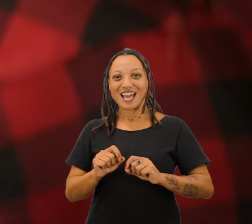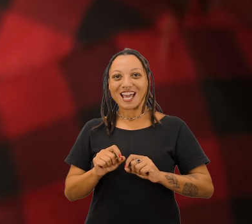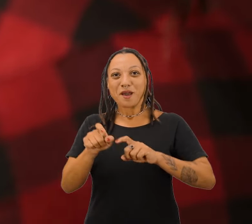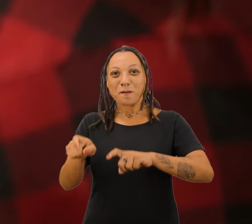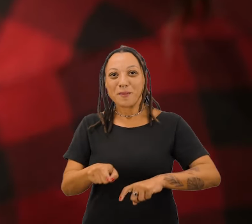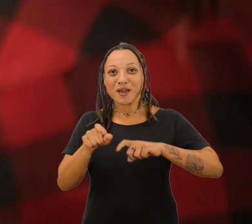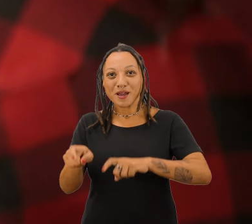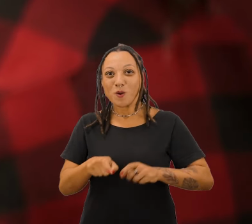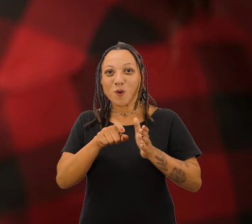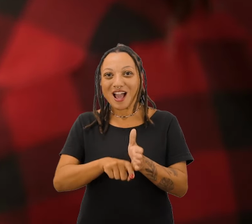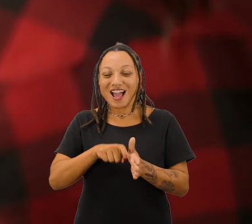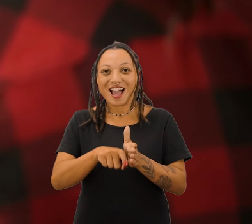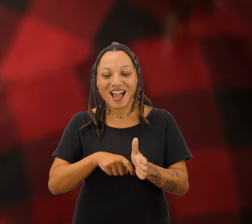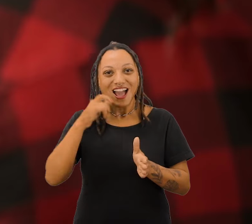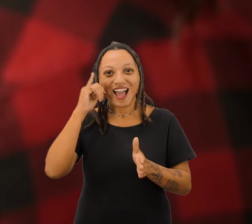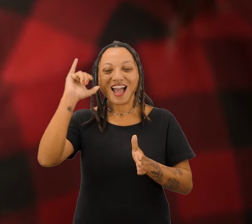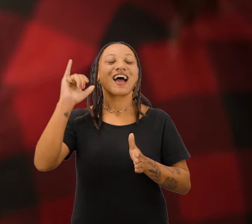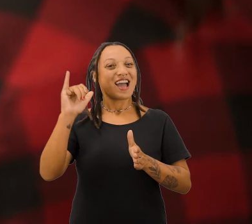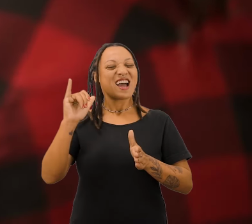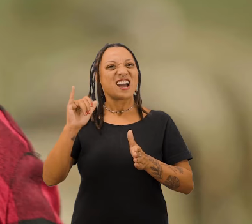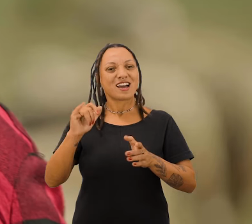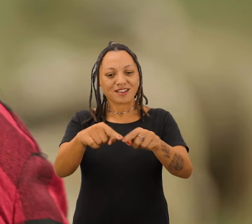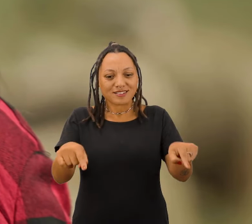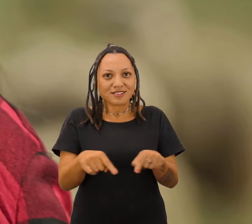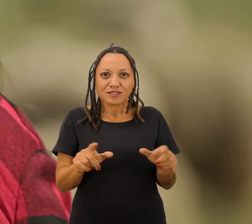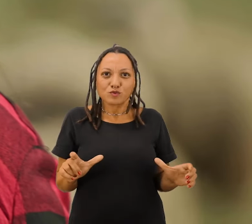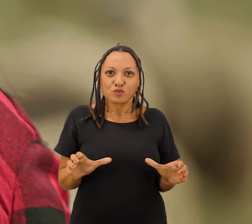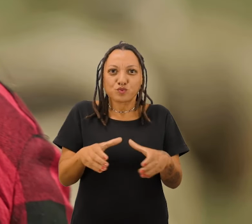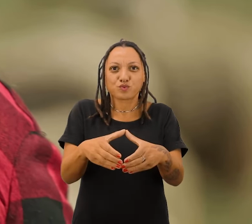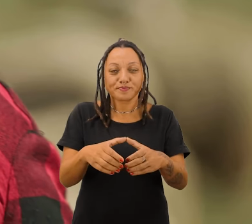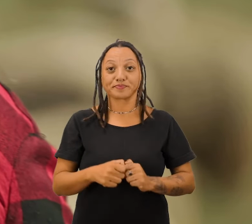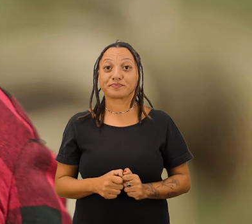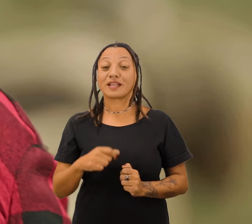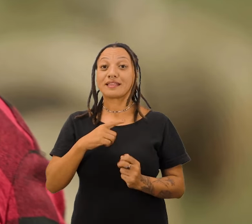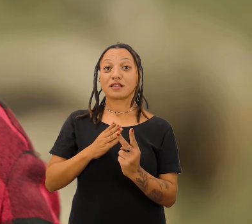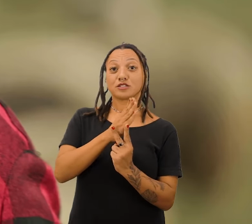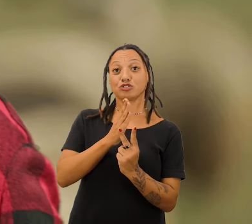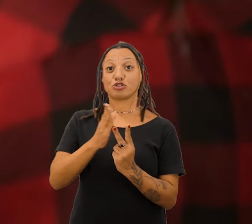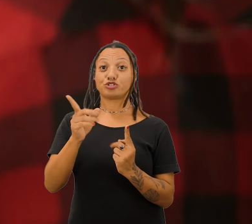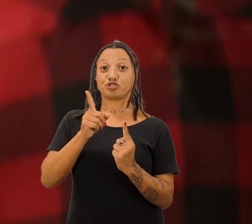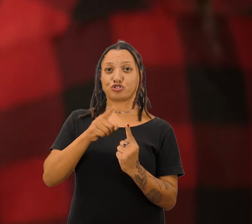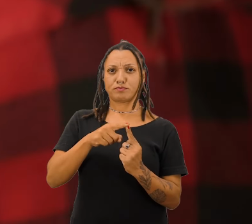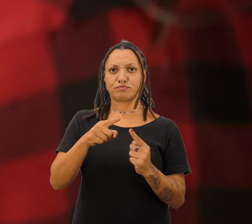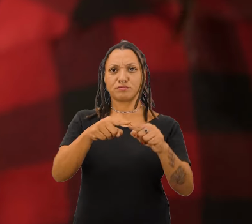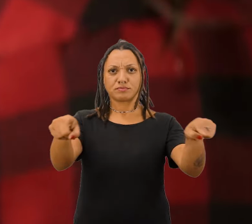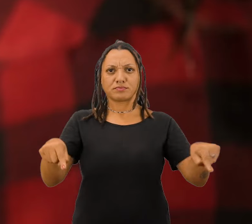intensive livestock farming... ming... ming... Come closer. There are two types of livestock farming: